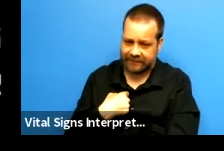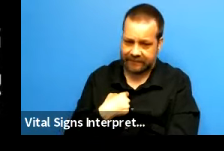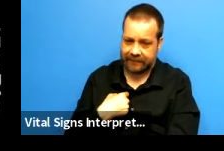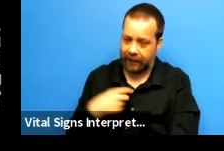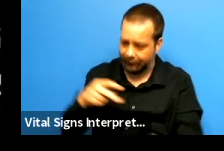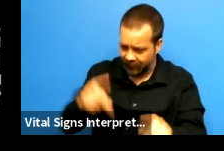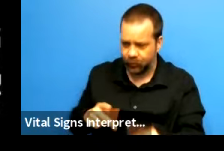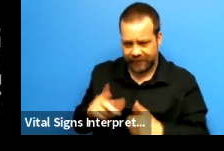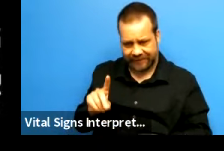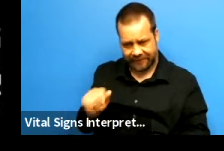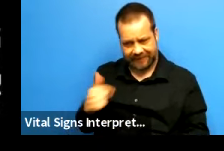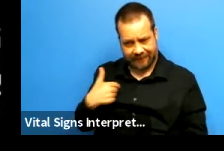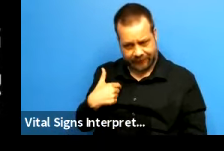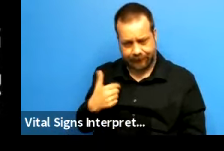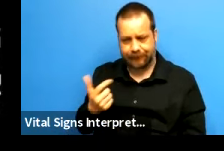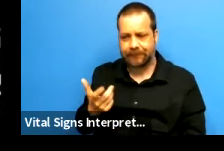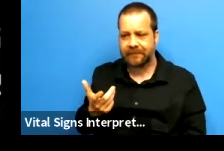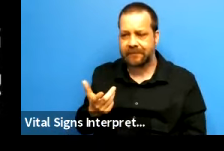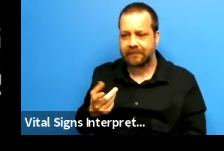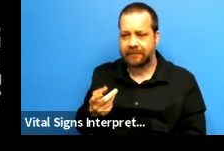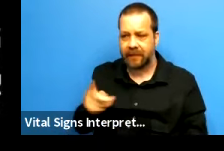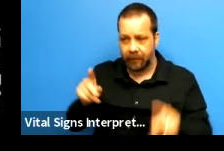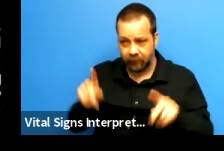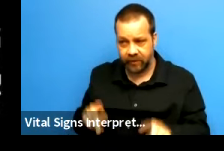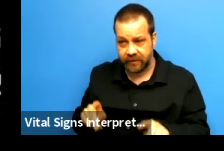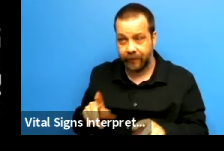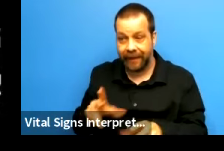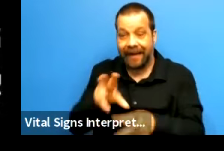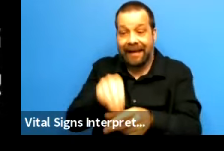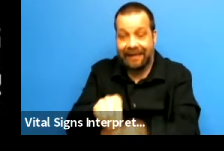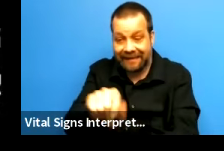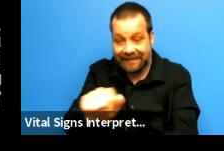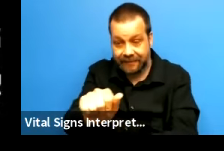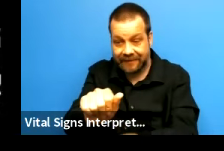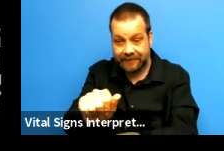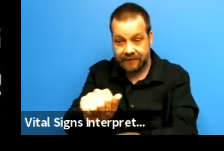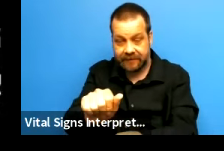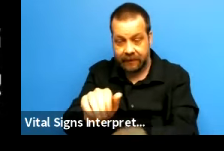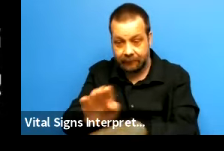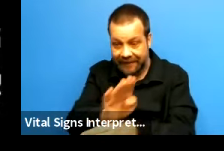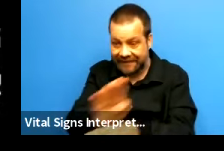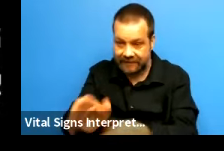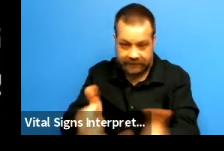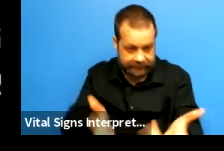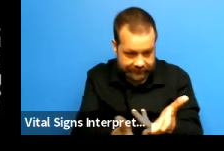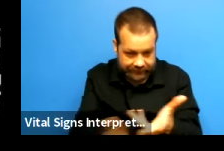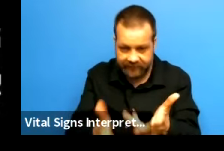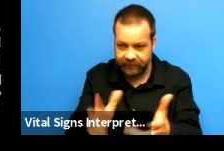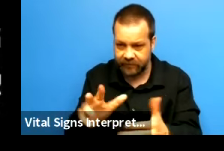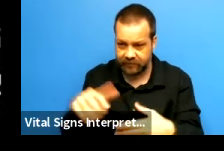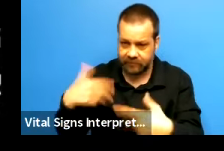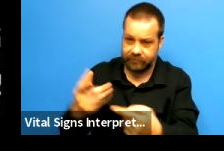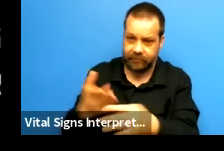and also as a person who has been in the disability arena for well over 30 years is that things that were once